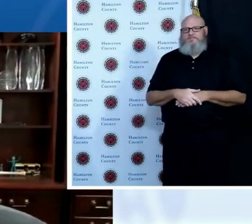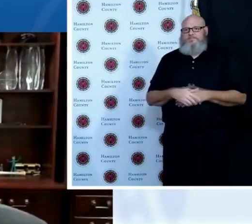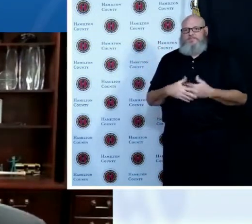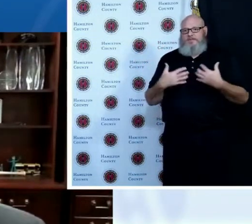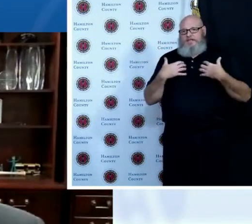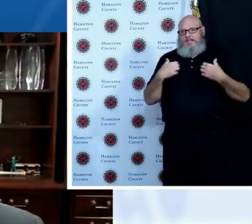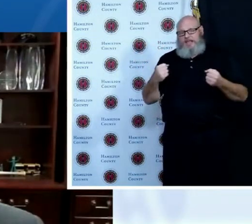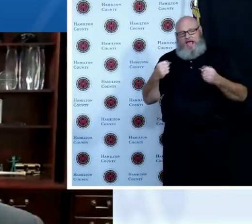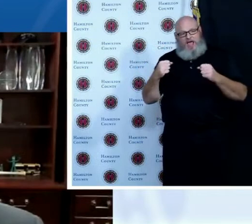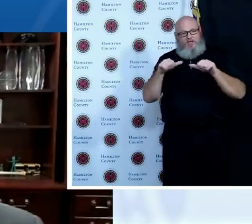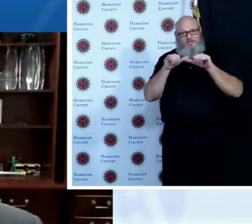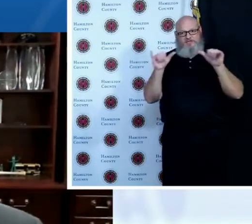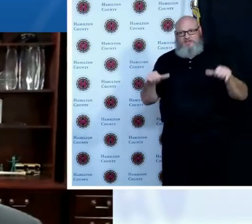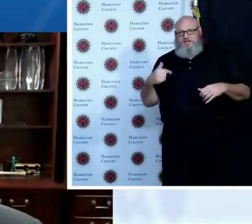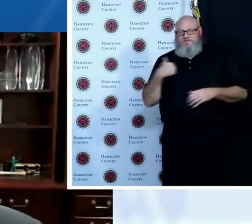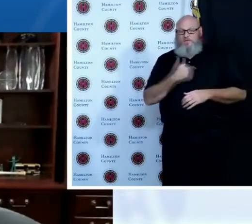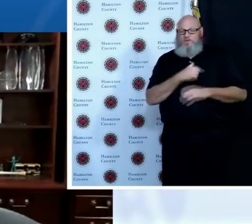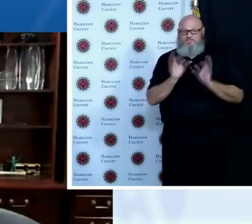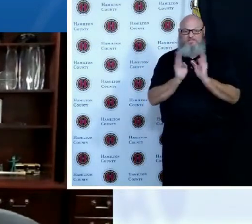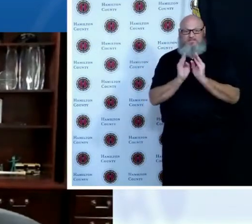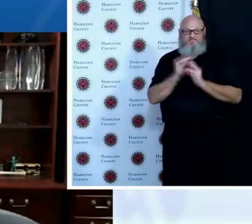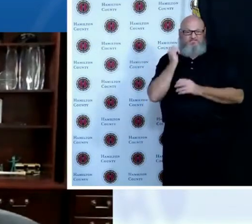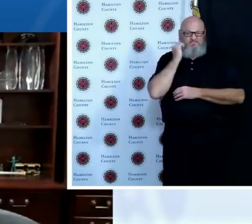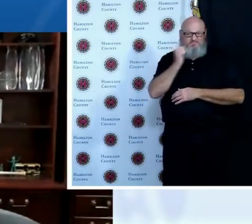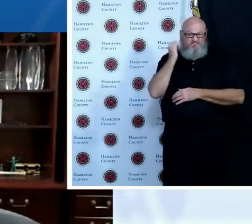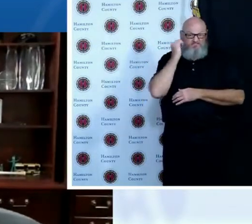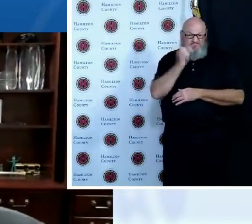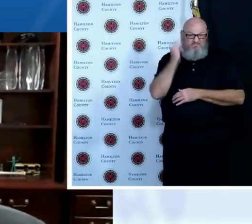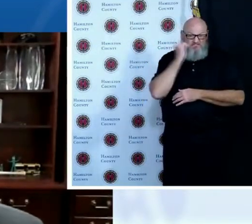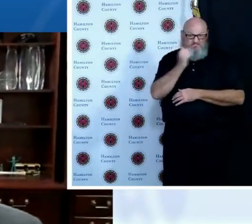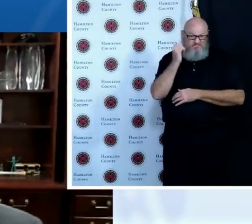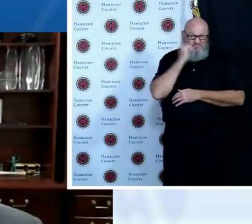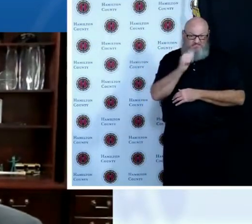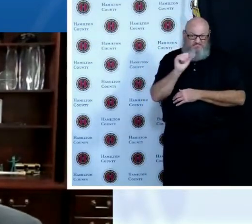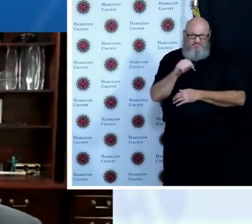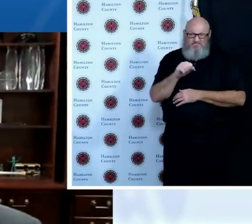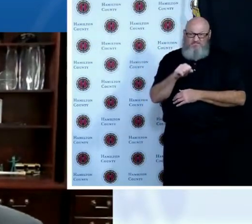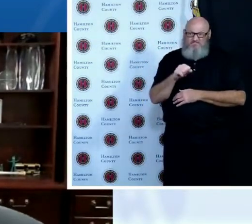to look at whether or not we can load balance in terms of the entire region as well as increasing